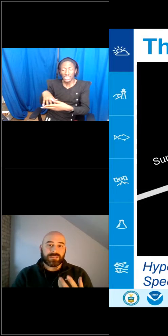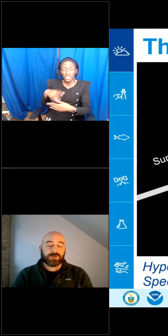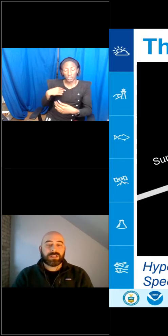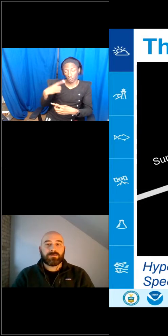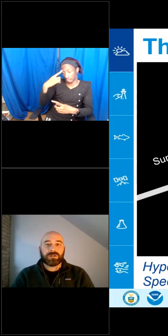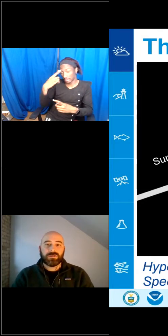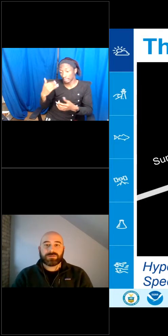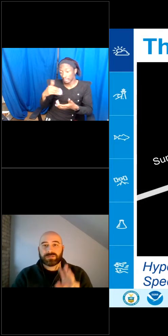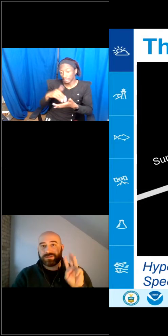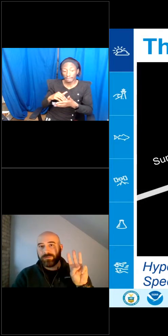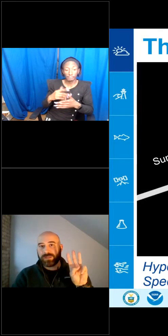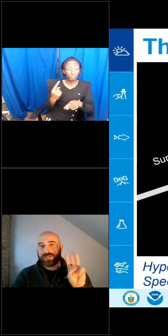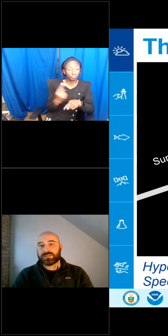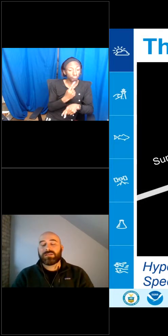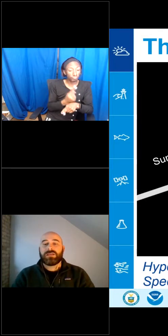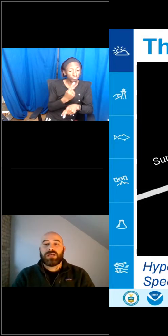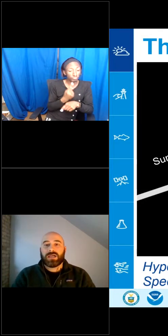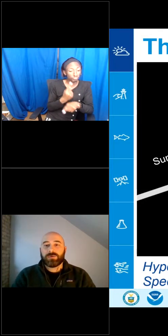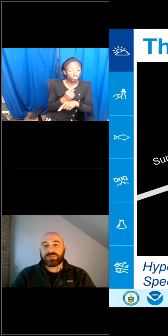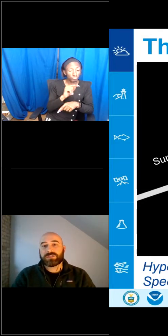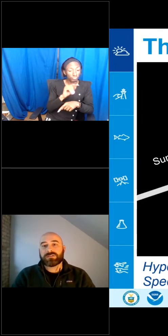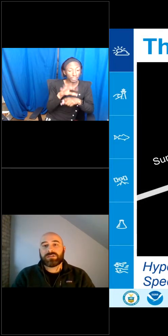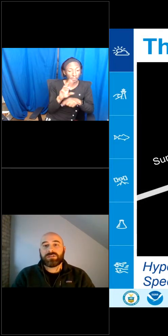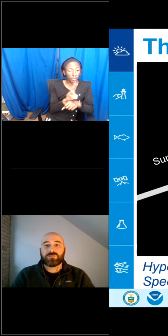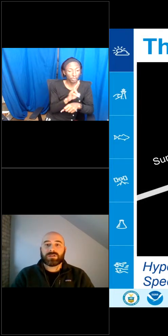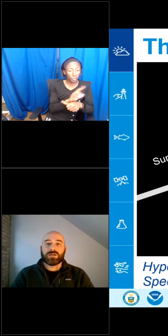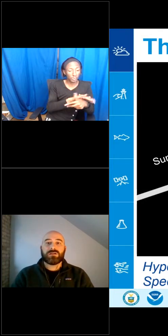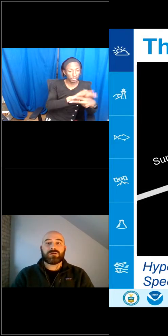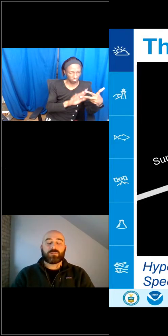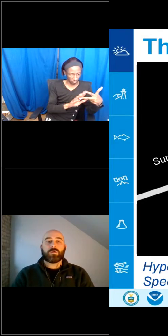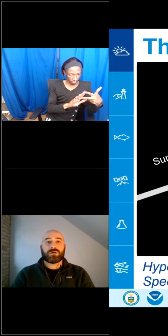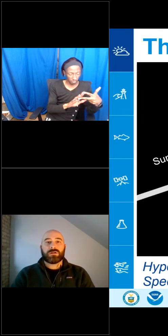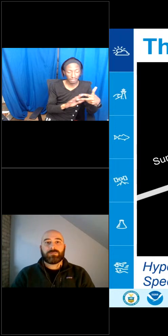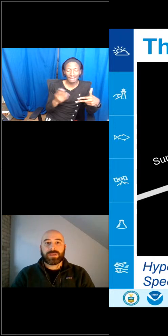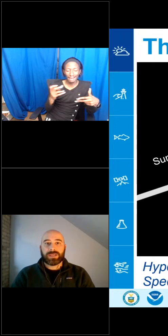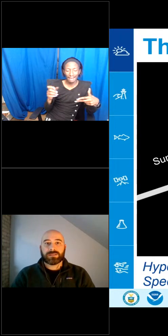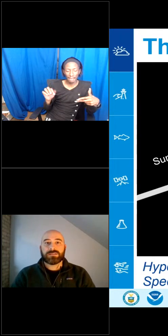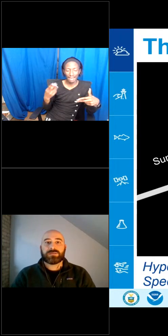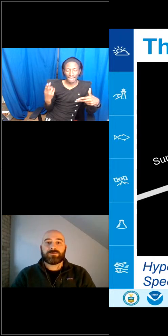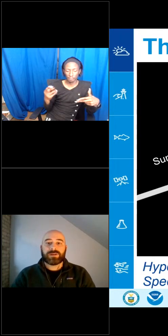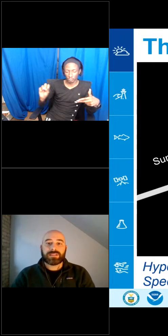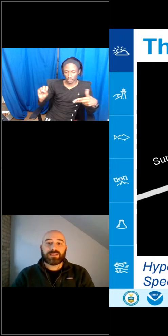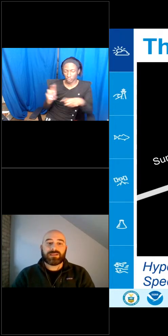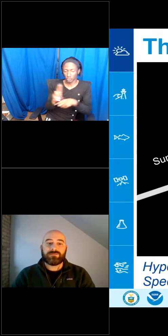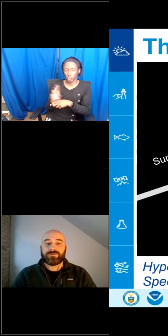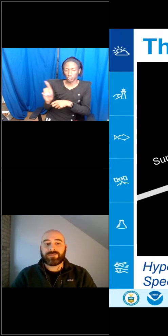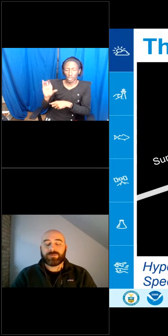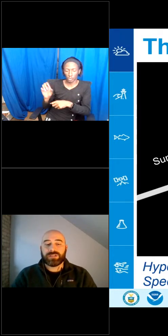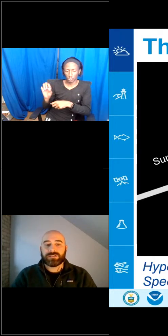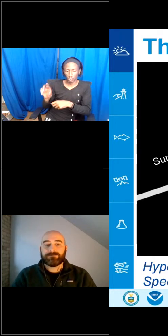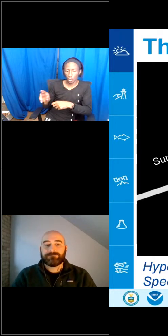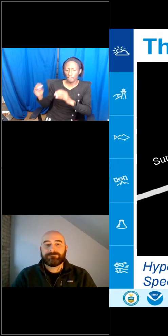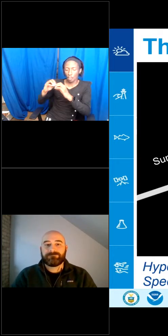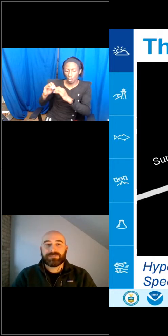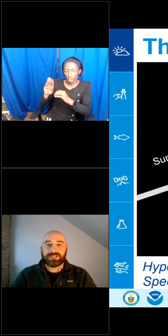a typical camera uses three bands, hyperspectral can use 100 or more bands to provide that level of information.